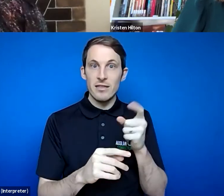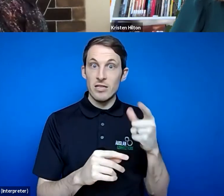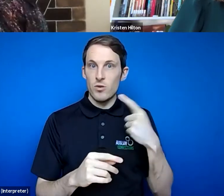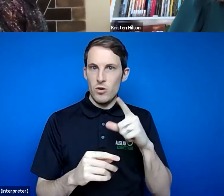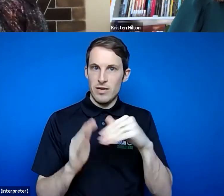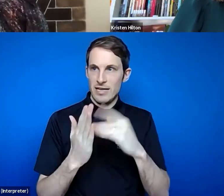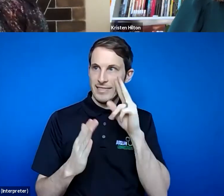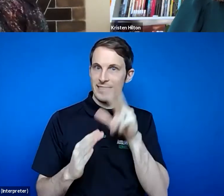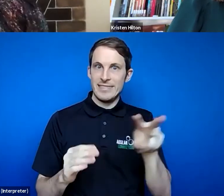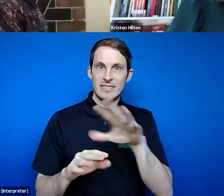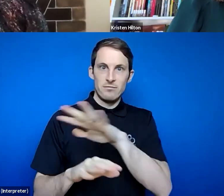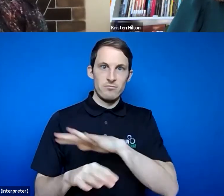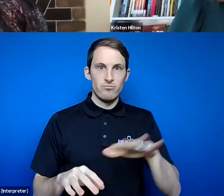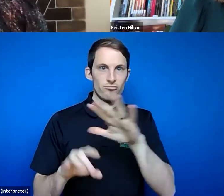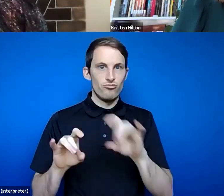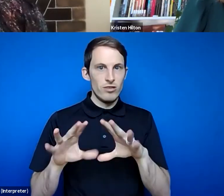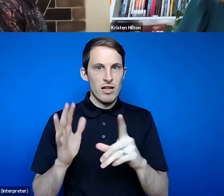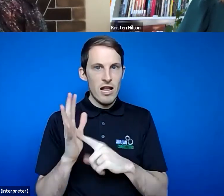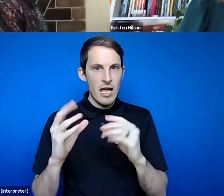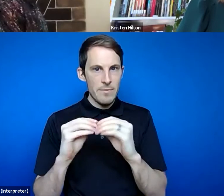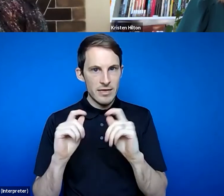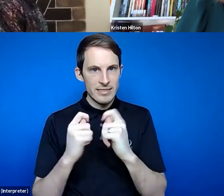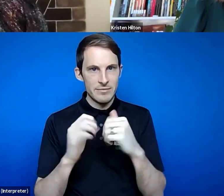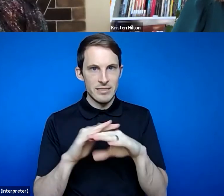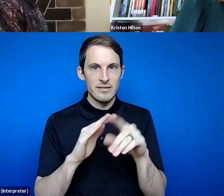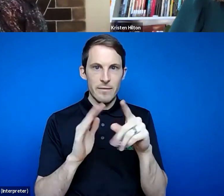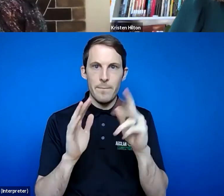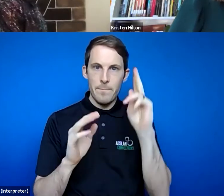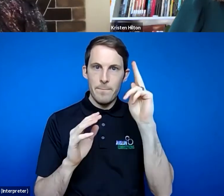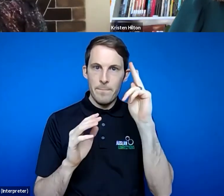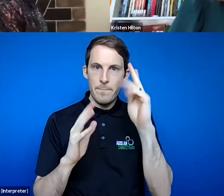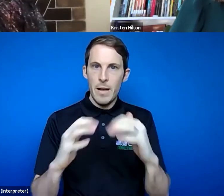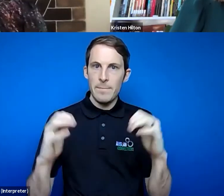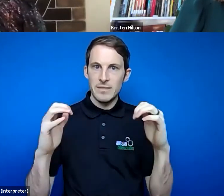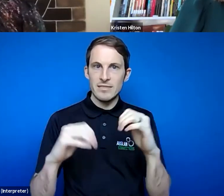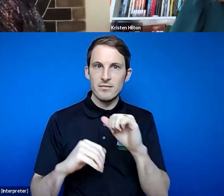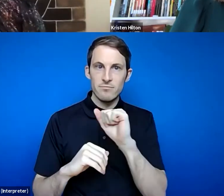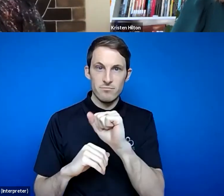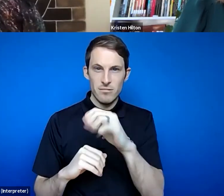now at Labor teams in parliaments that they're routinely around about half-half and that